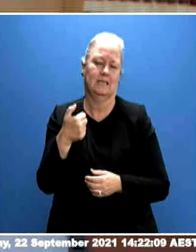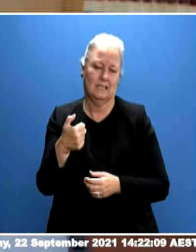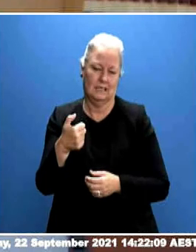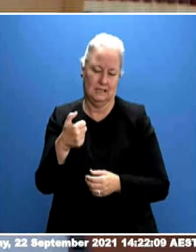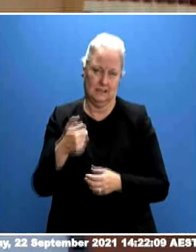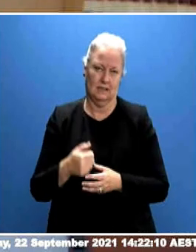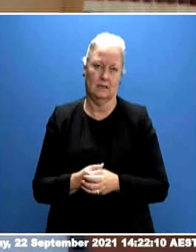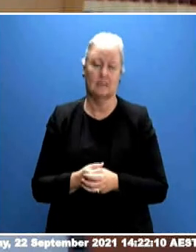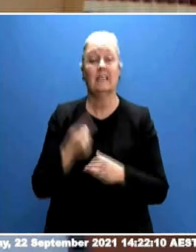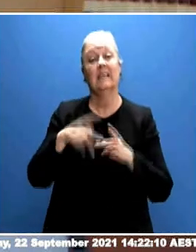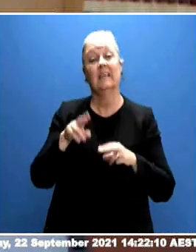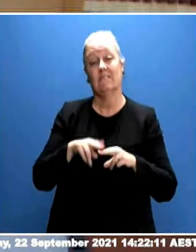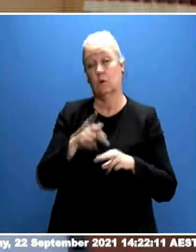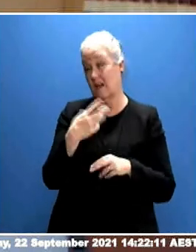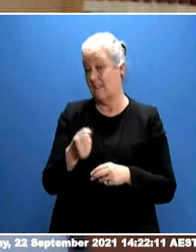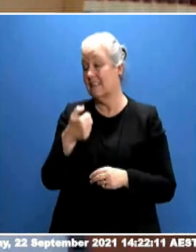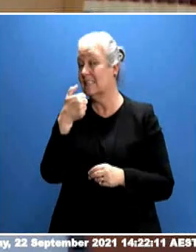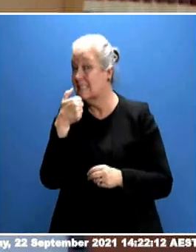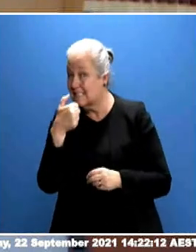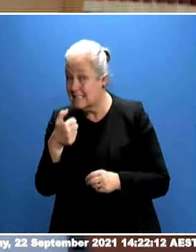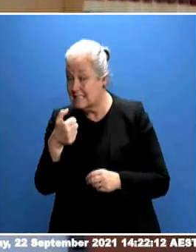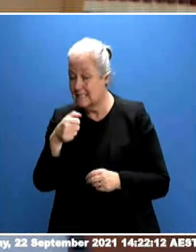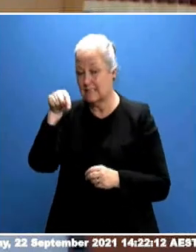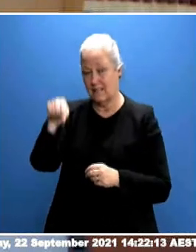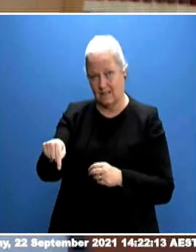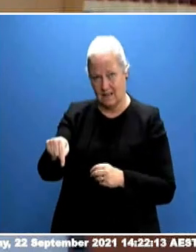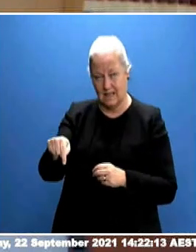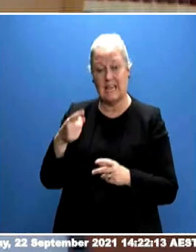So if you have six in the facility and an urgent case comes in,